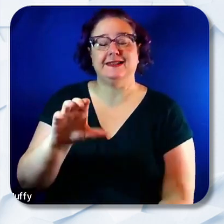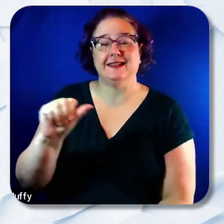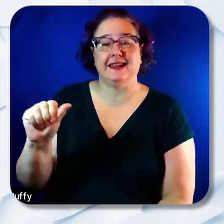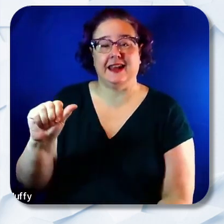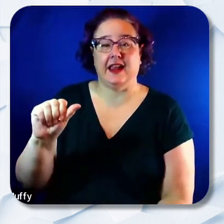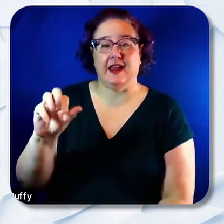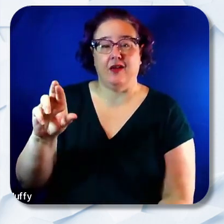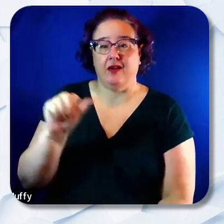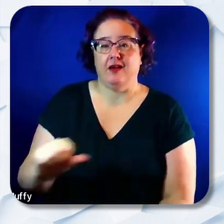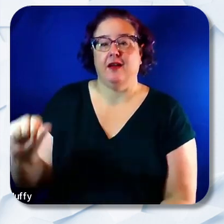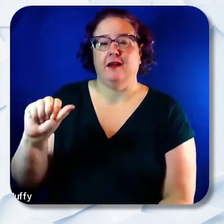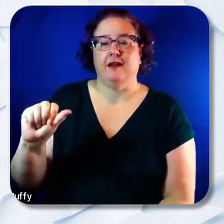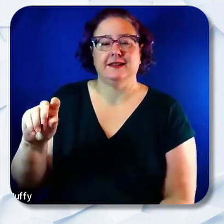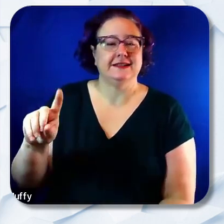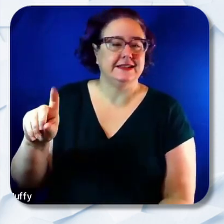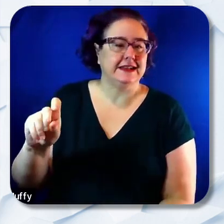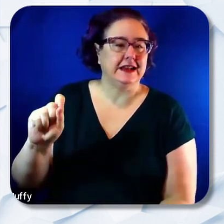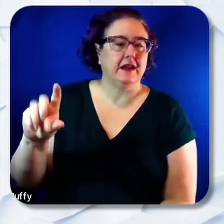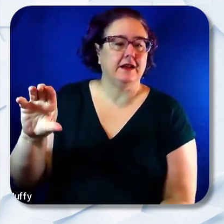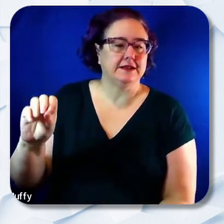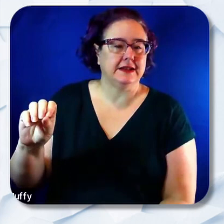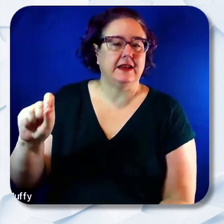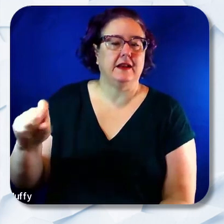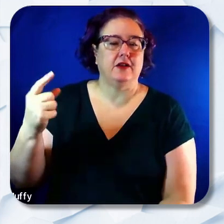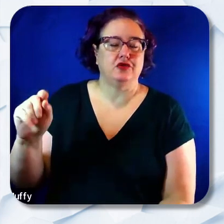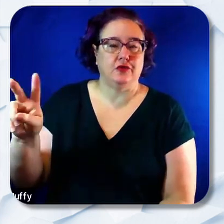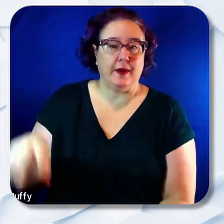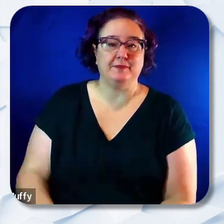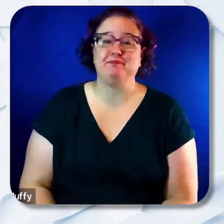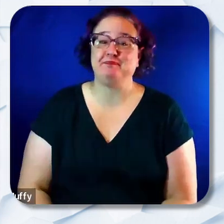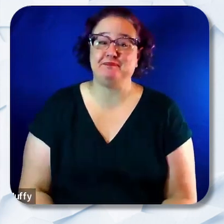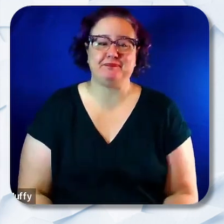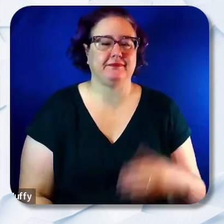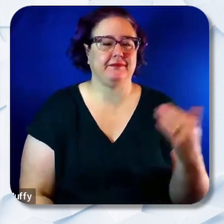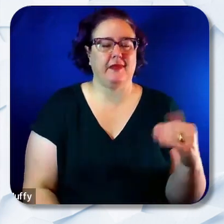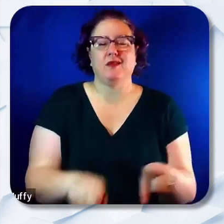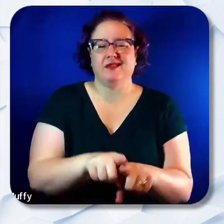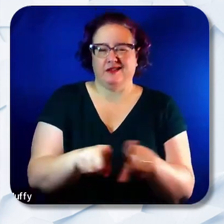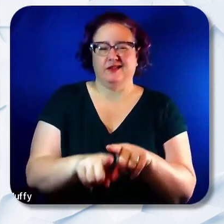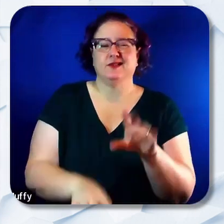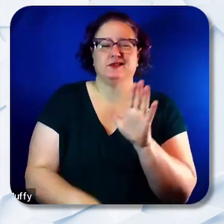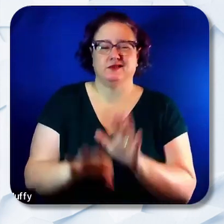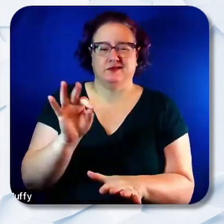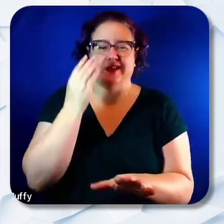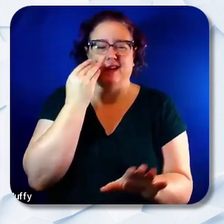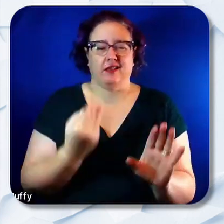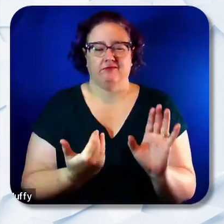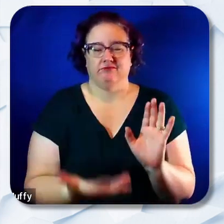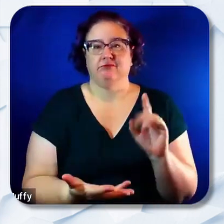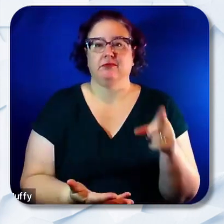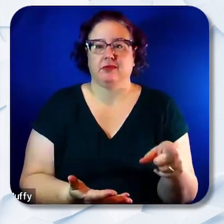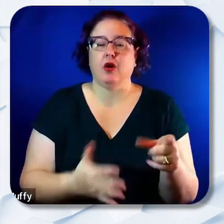Please remember you may also find useful fiscal information on the School Fiscal Services